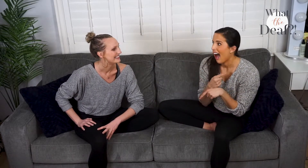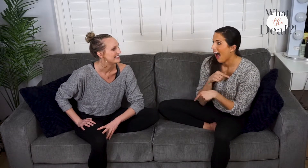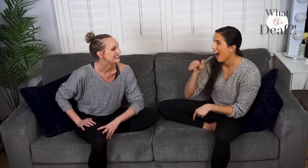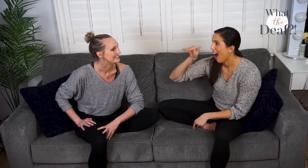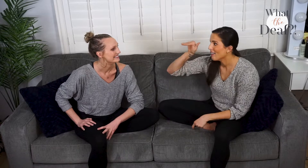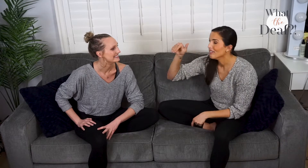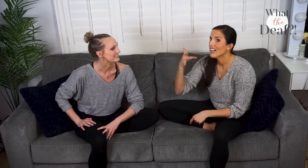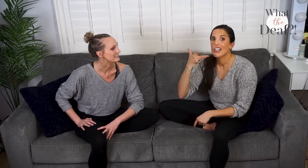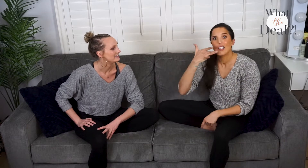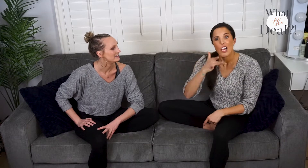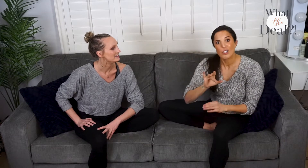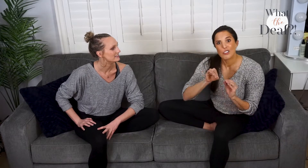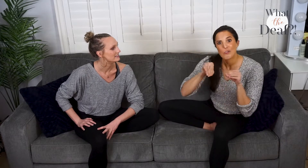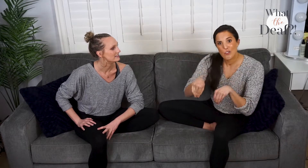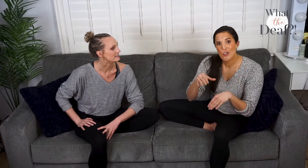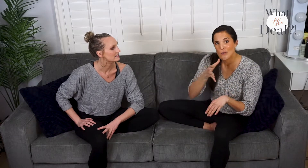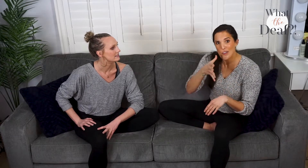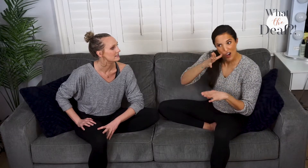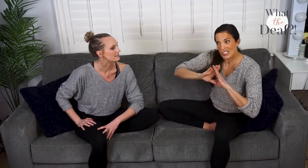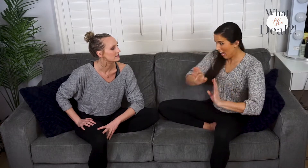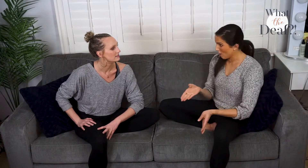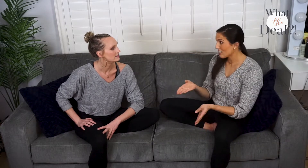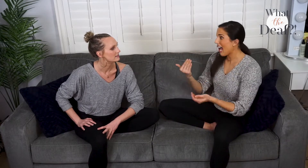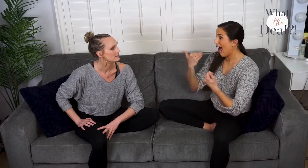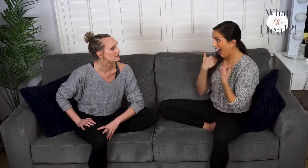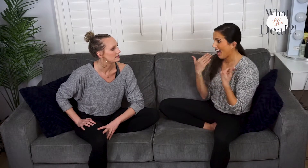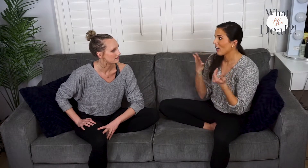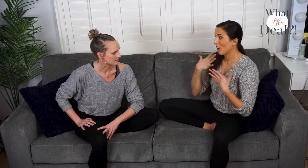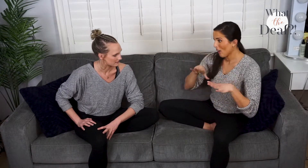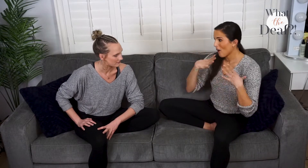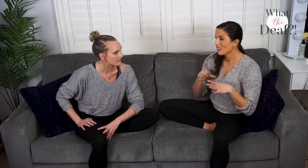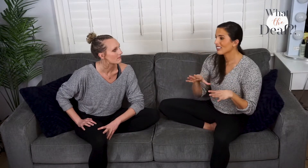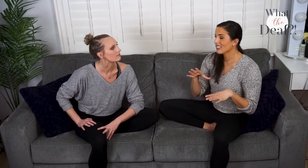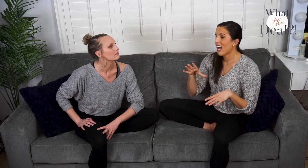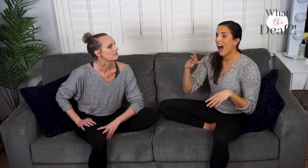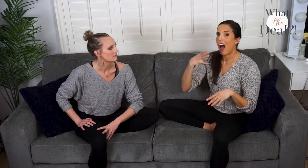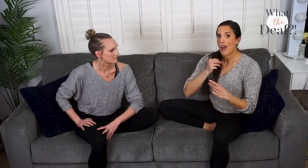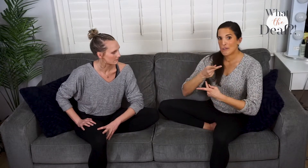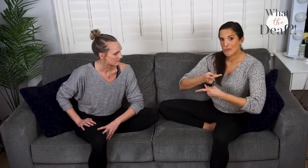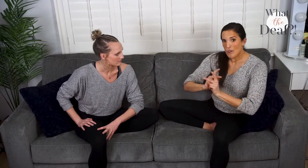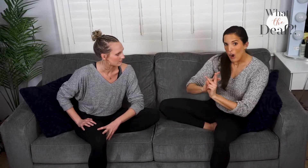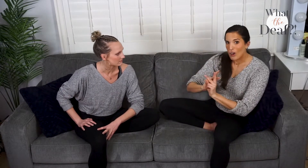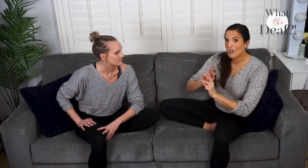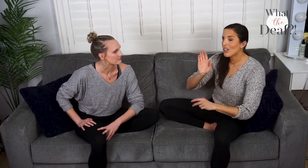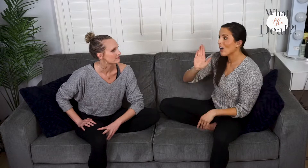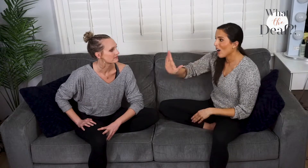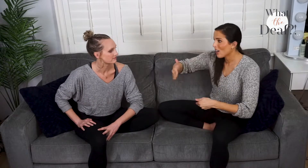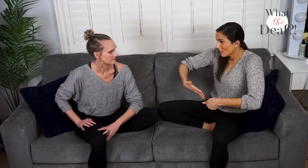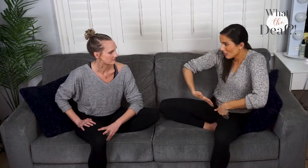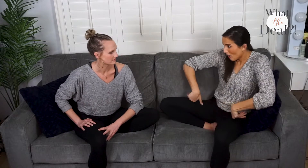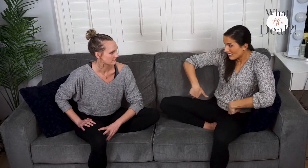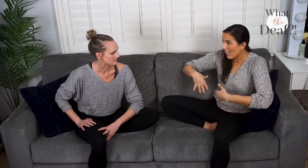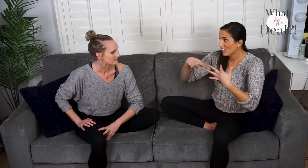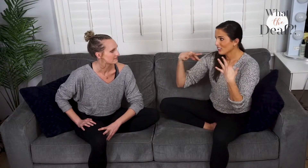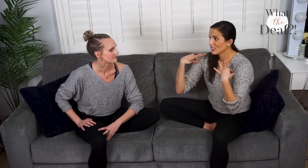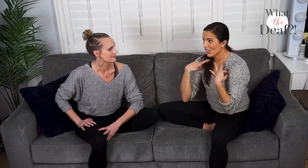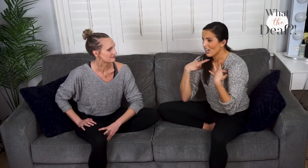I told Carly, luckily she moved into my parents' house that she has clothes and I borrowed her spandex and her shirts